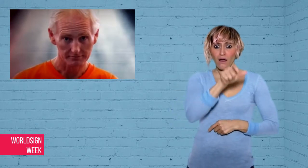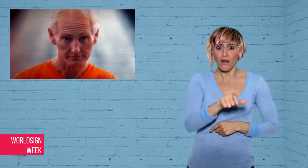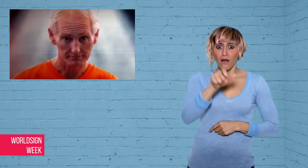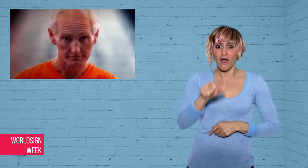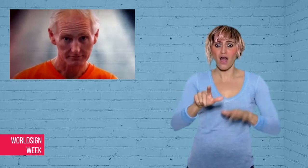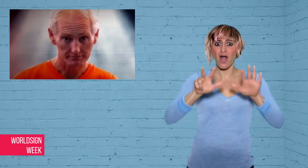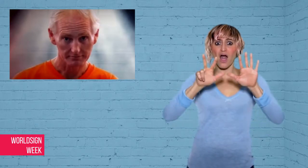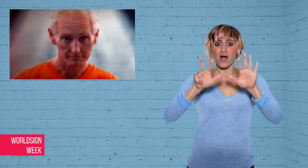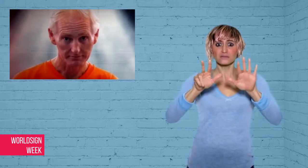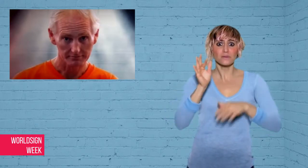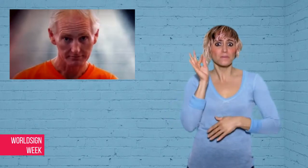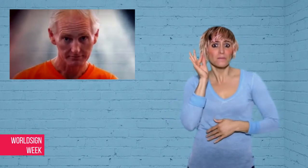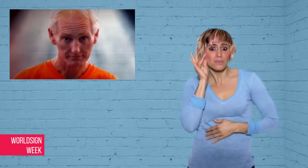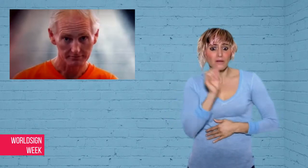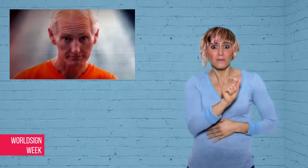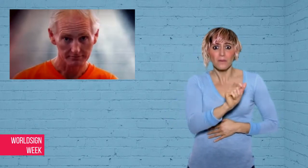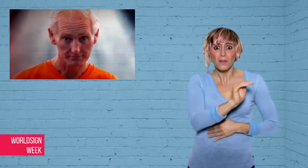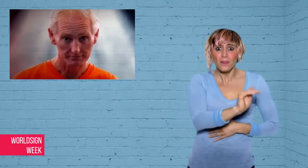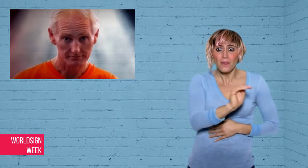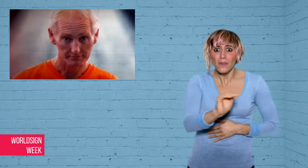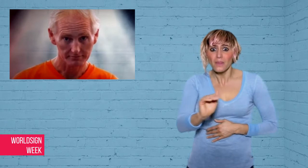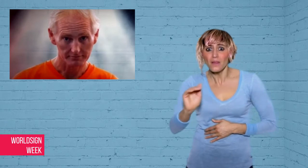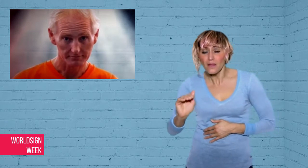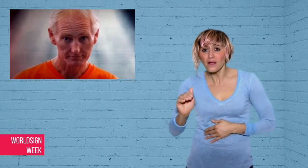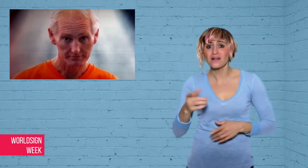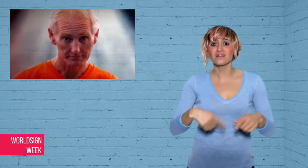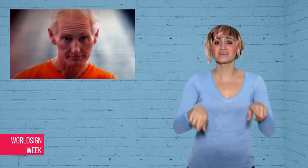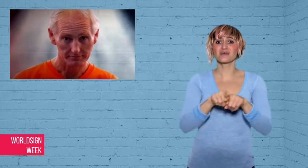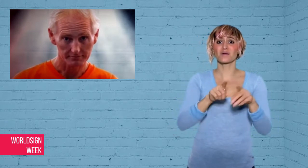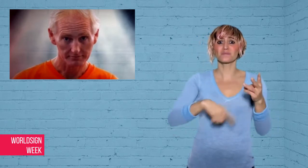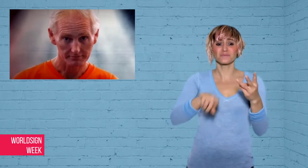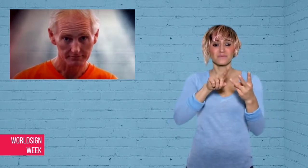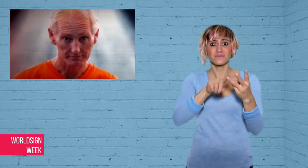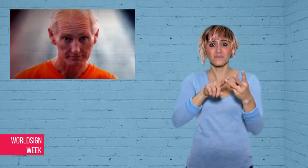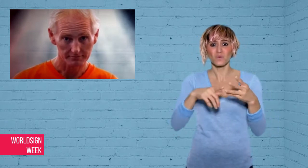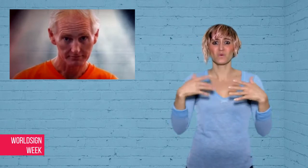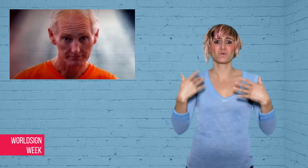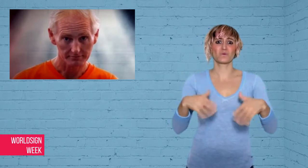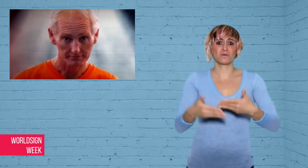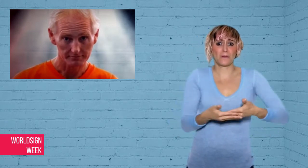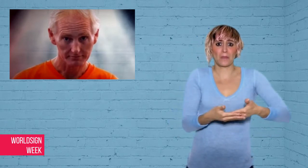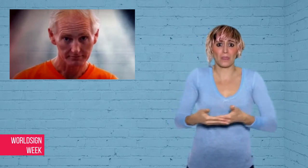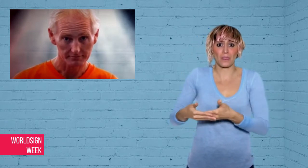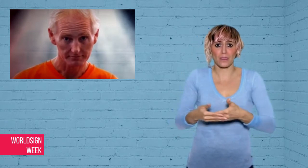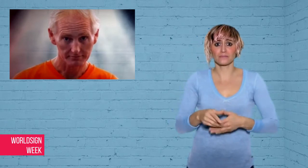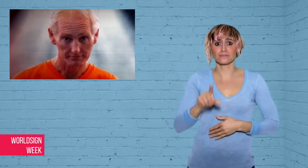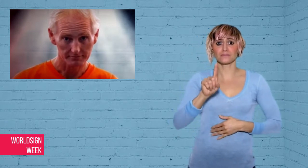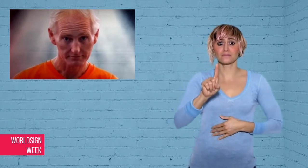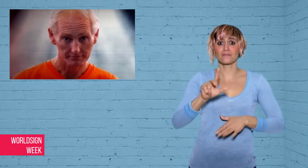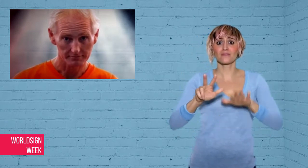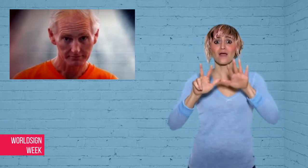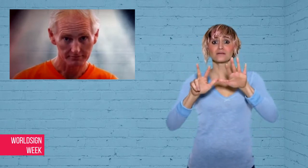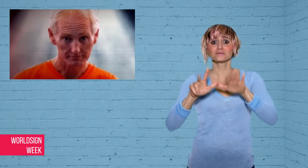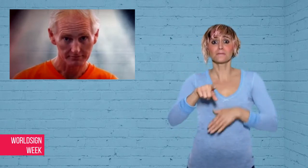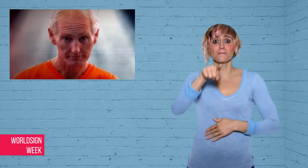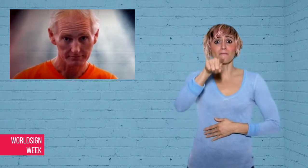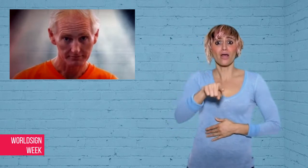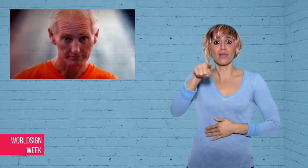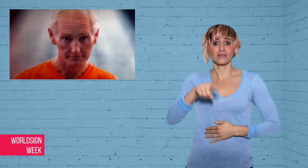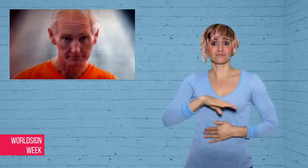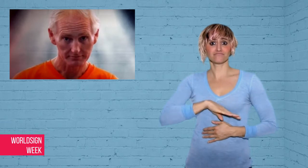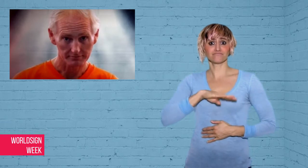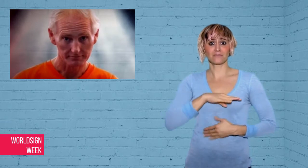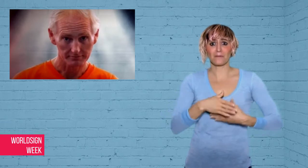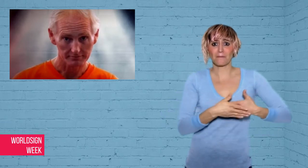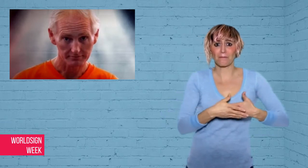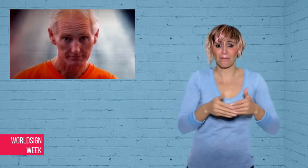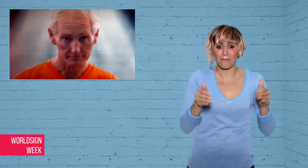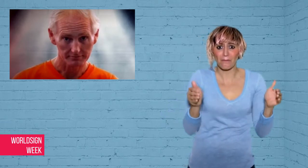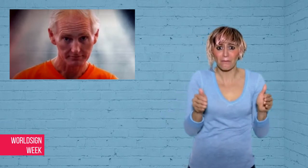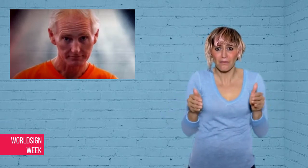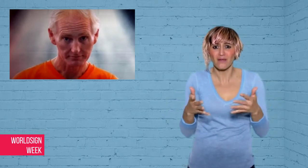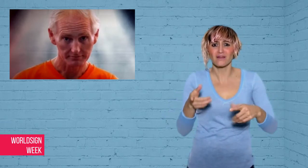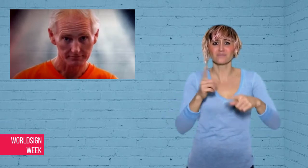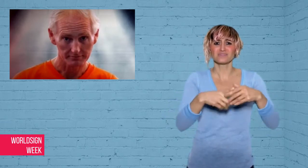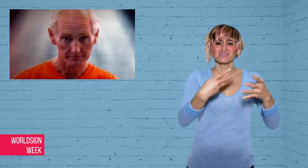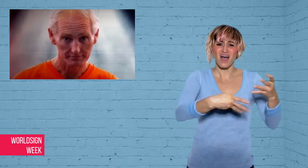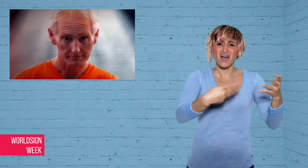abuse of at least 8 girls, including an